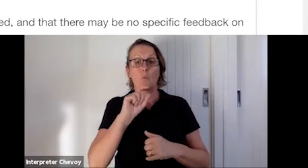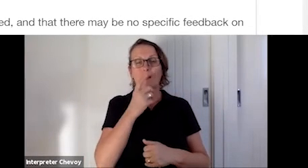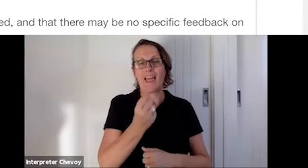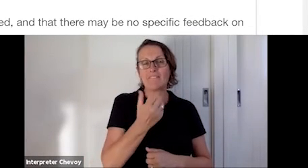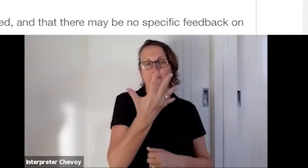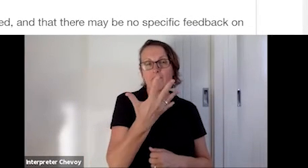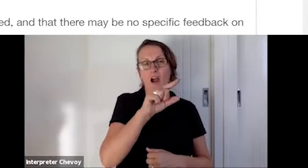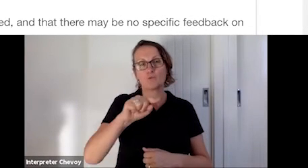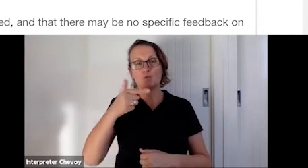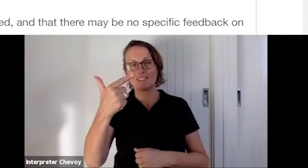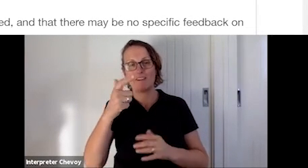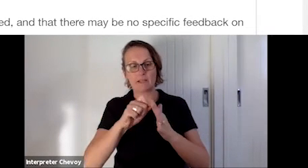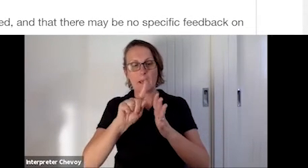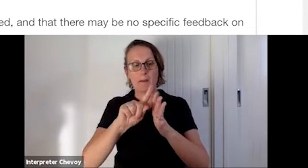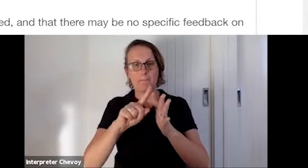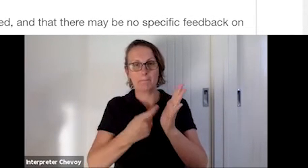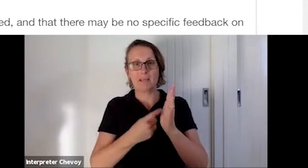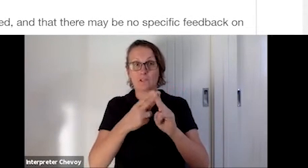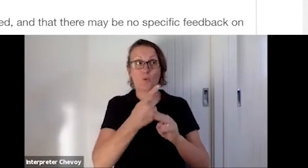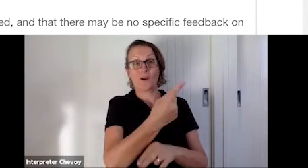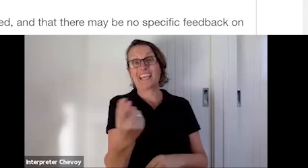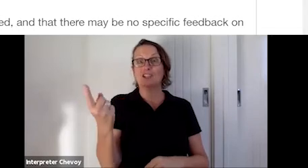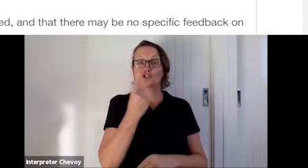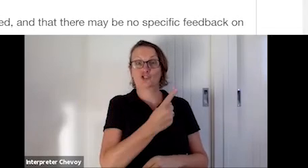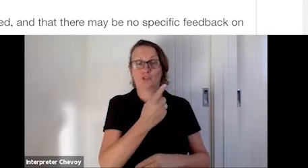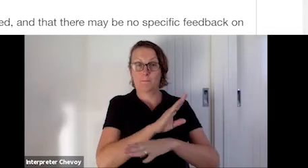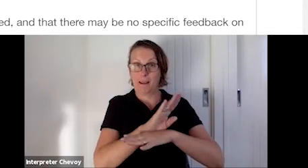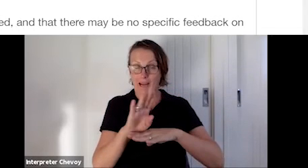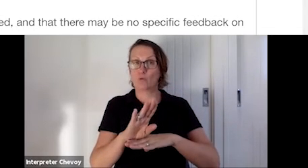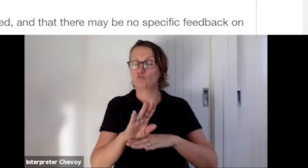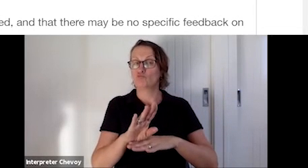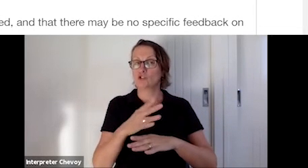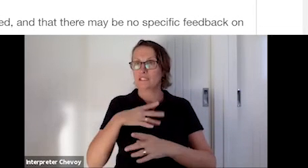peers. So that's quite a lot of people that they've got to wrangle. And now,